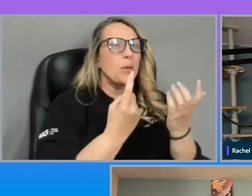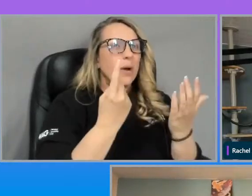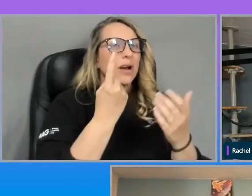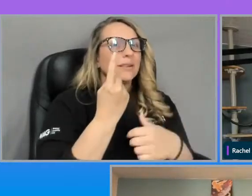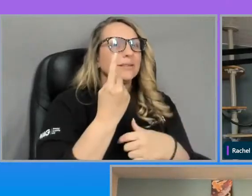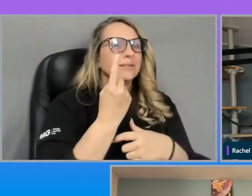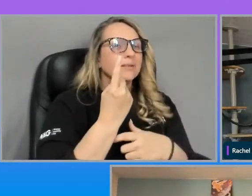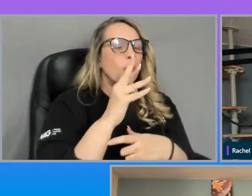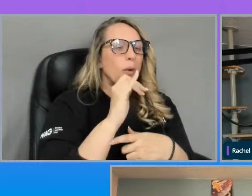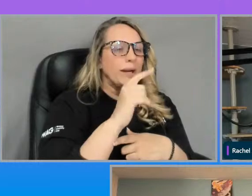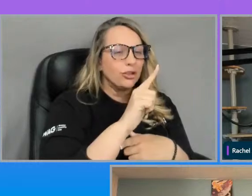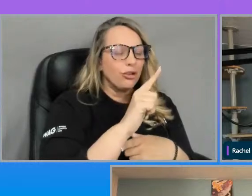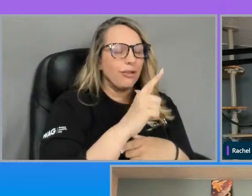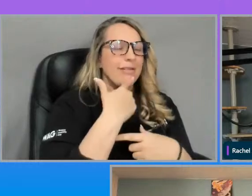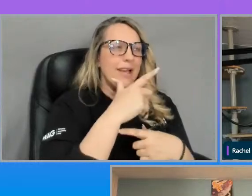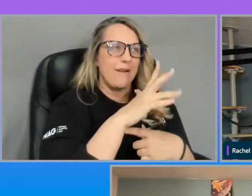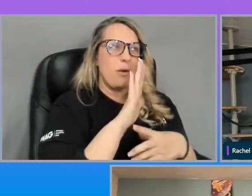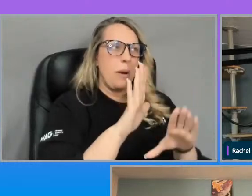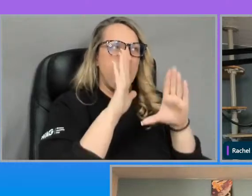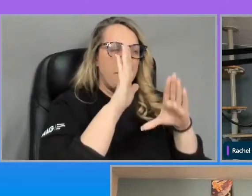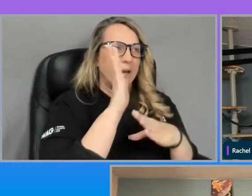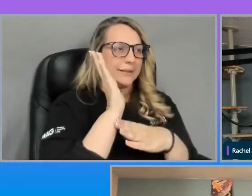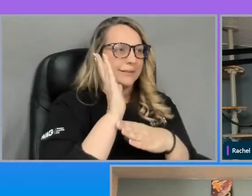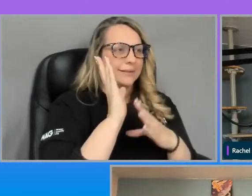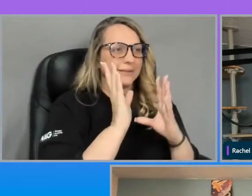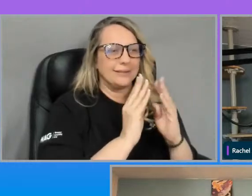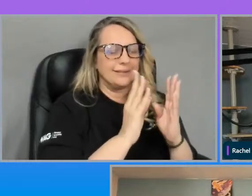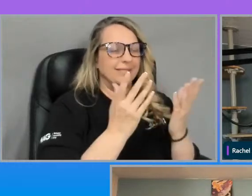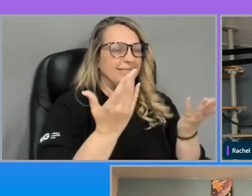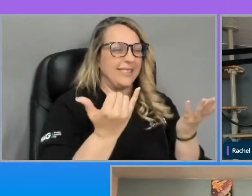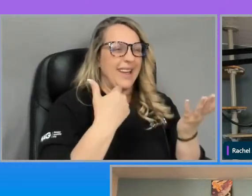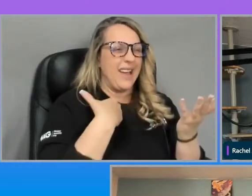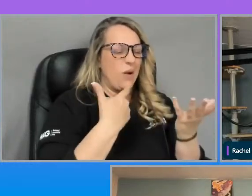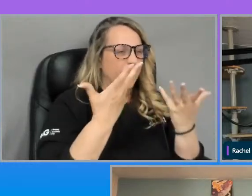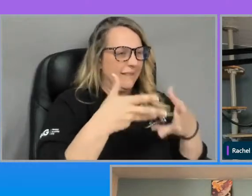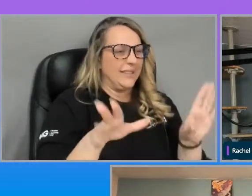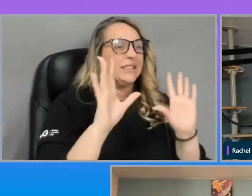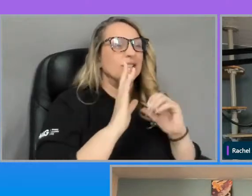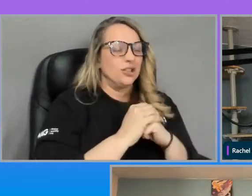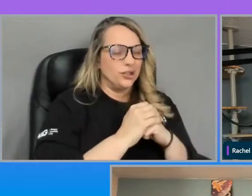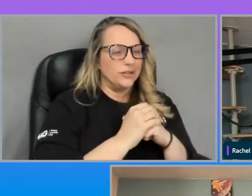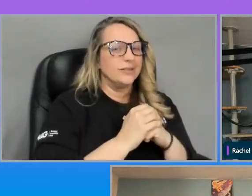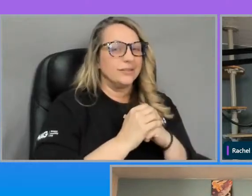everyone. Thank you Rachel. Amazing session. I think that's all the time we have and we're out of questions. So thanks